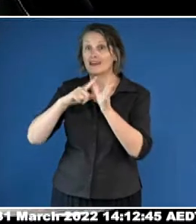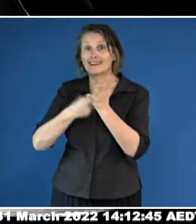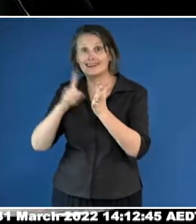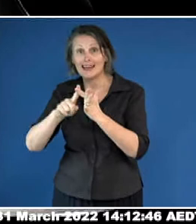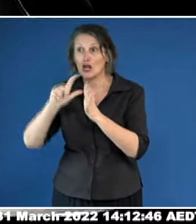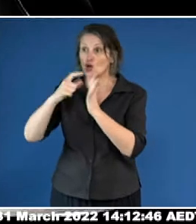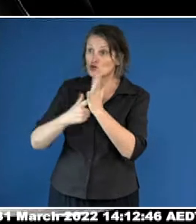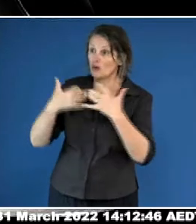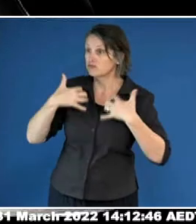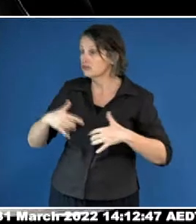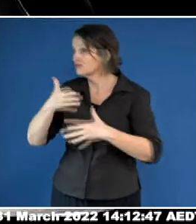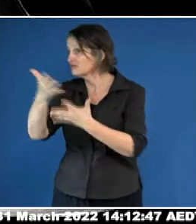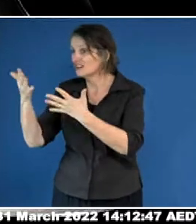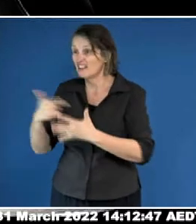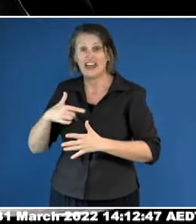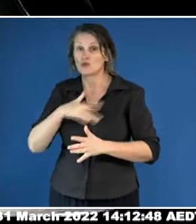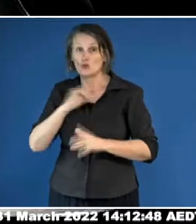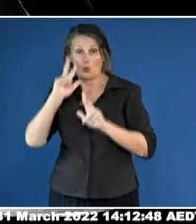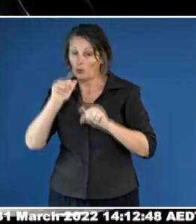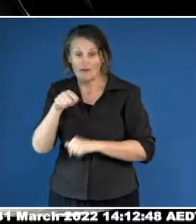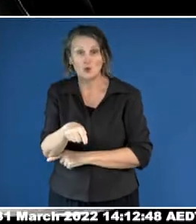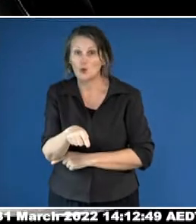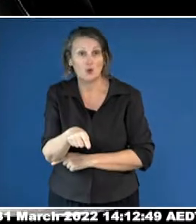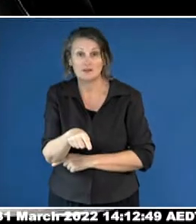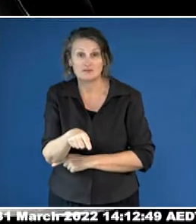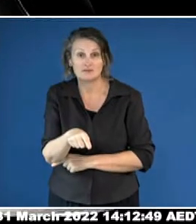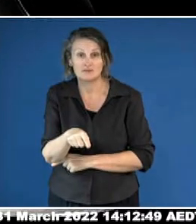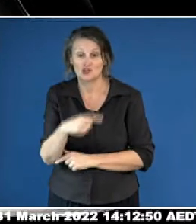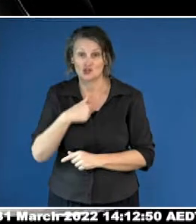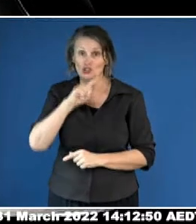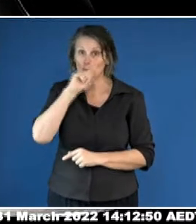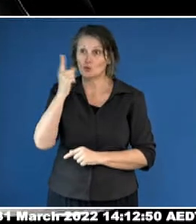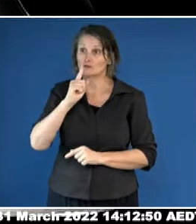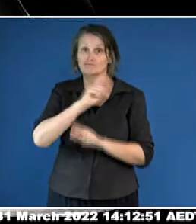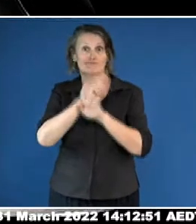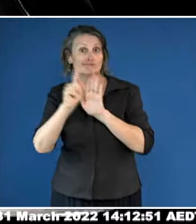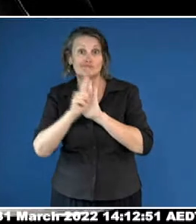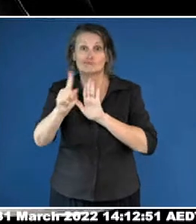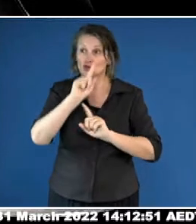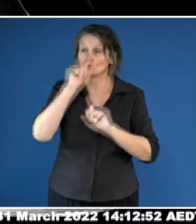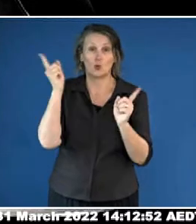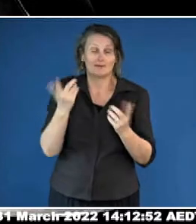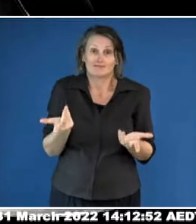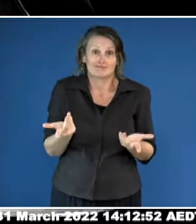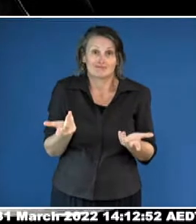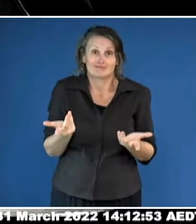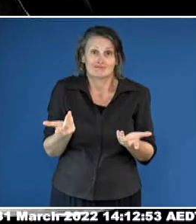Those who perpetrated this violence took away her right to speak, as they do every day to countless other women and girls with disability.